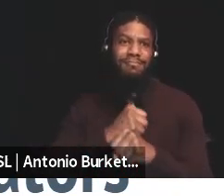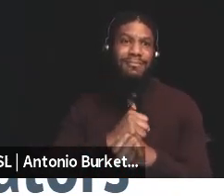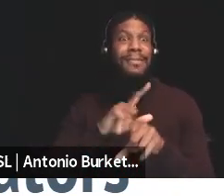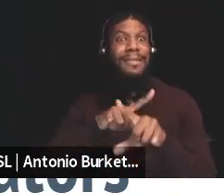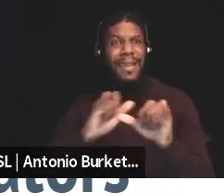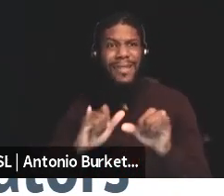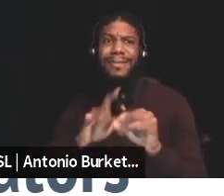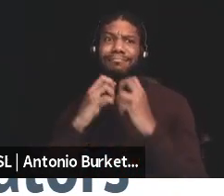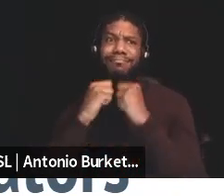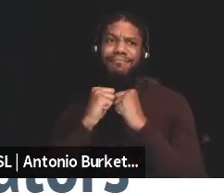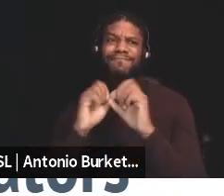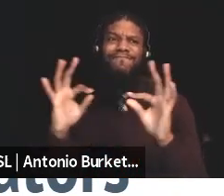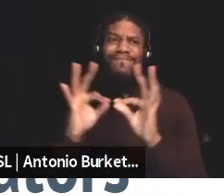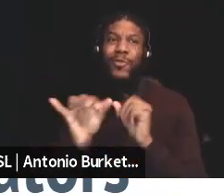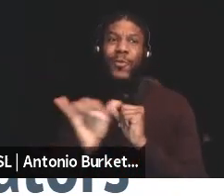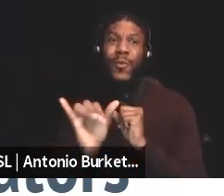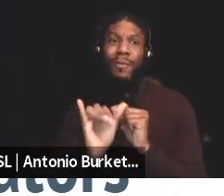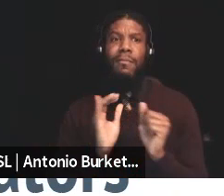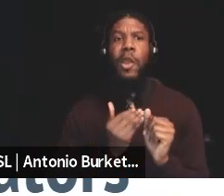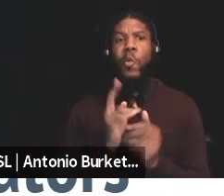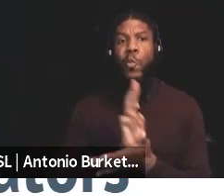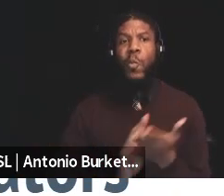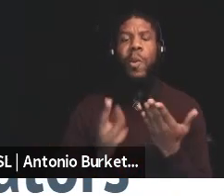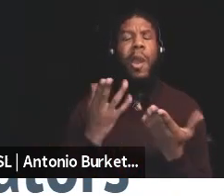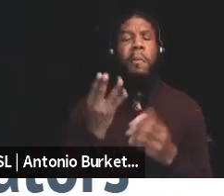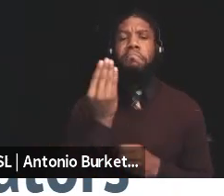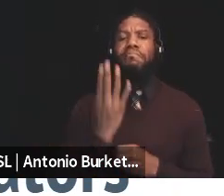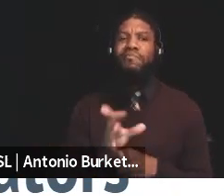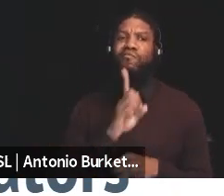center. Our university, as I've mentioned before, has been going through some executive leadership